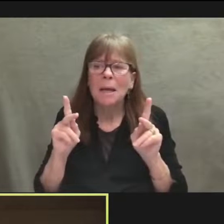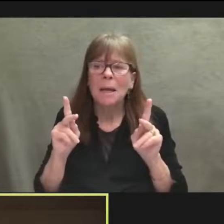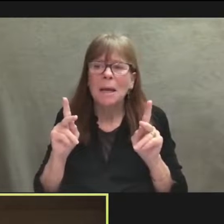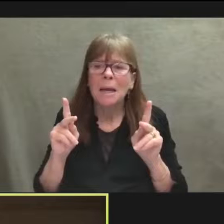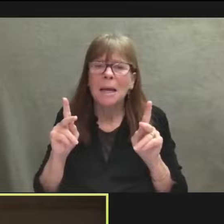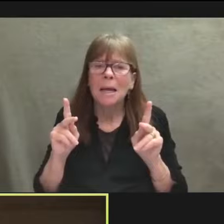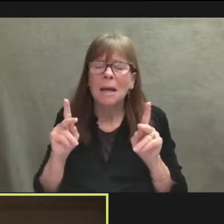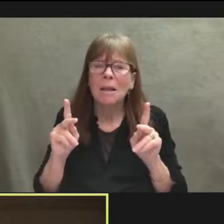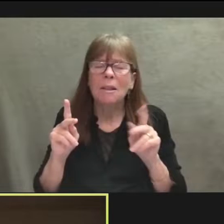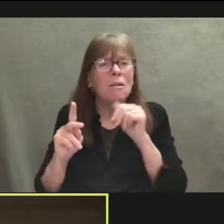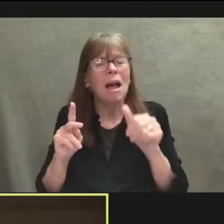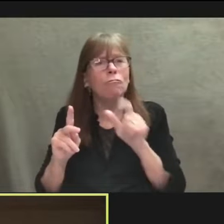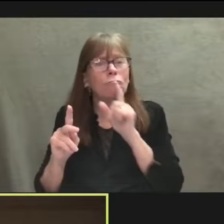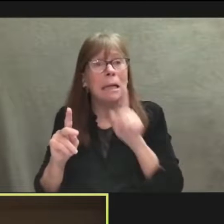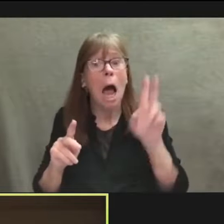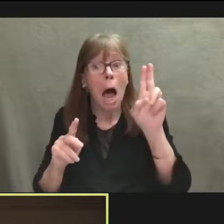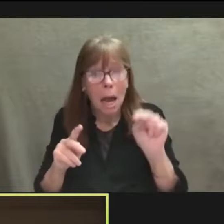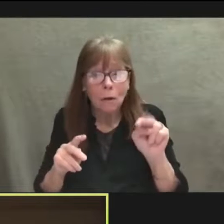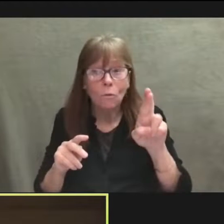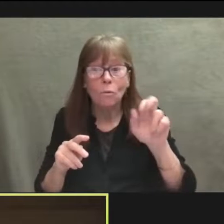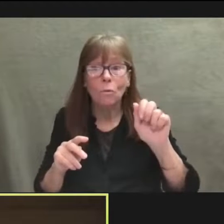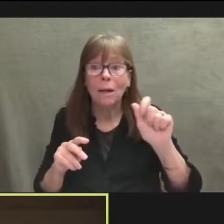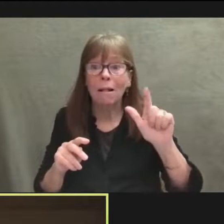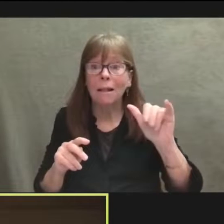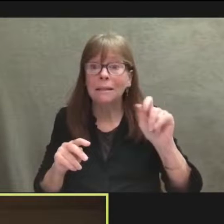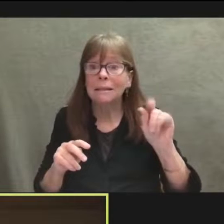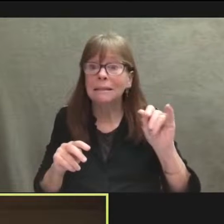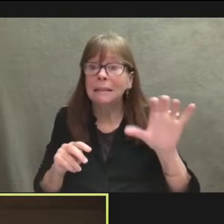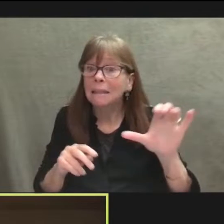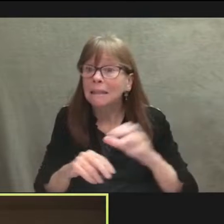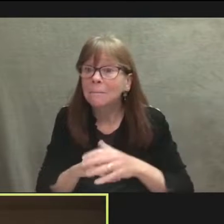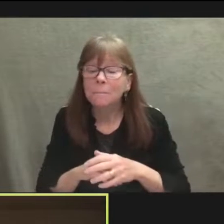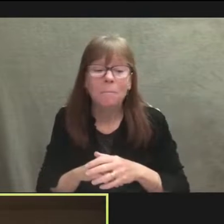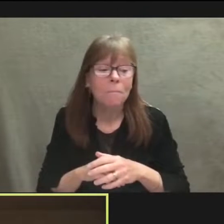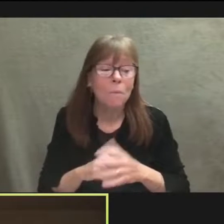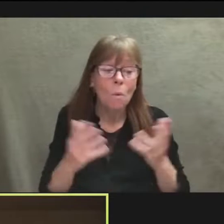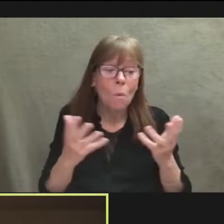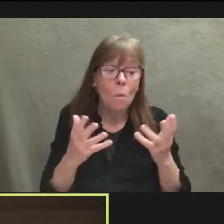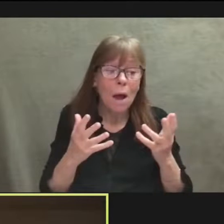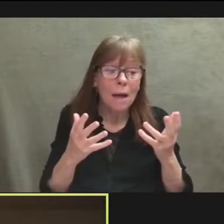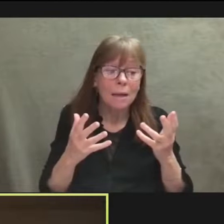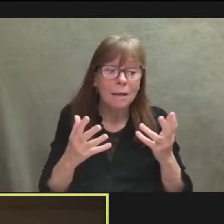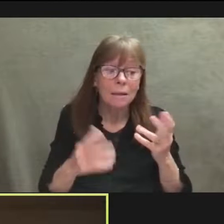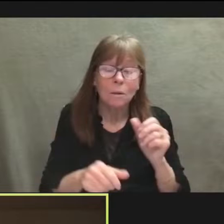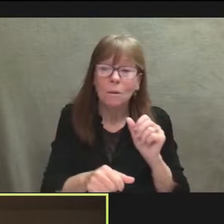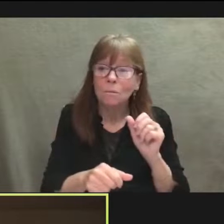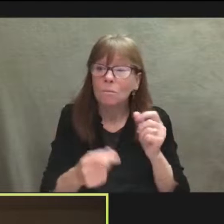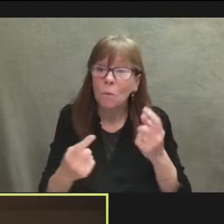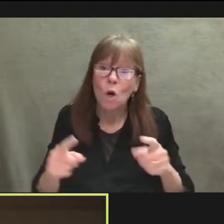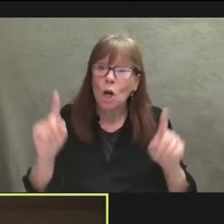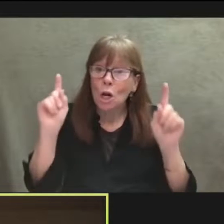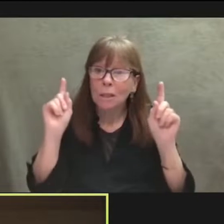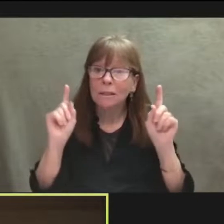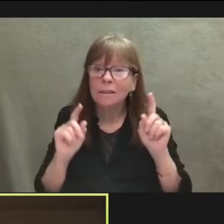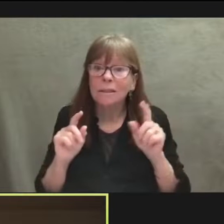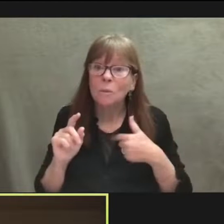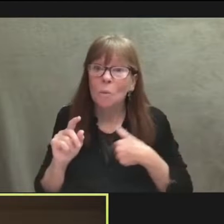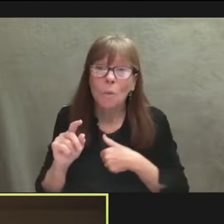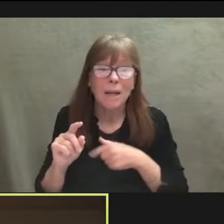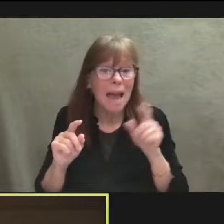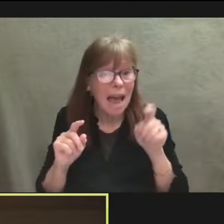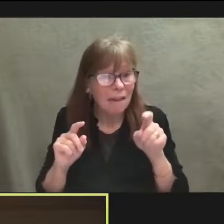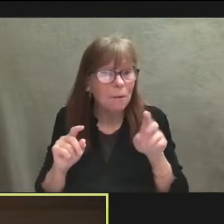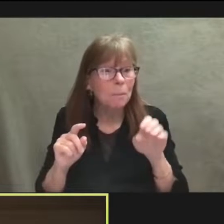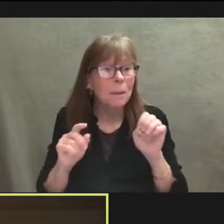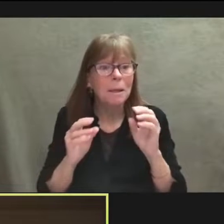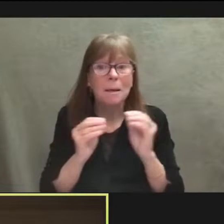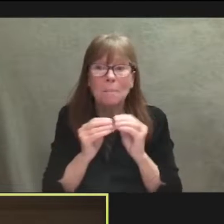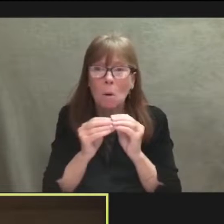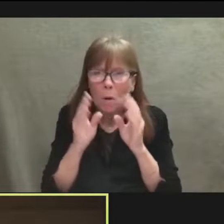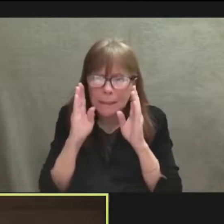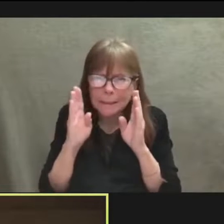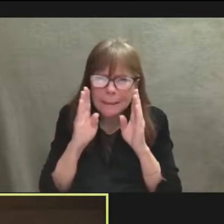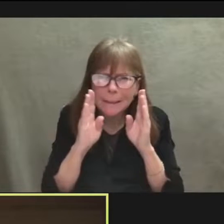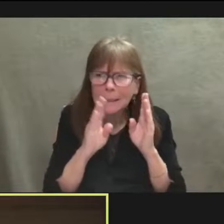Part of the work is getting to thinking about that. Like just, we don't have to have the exact